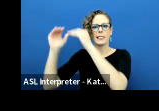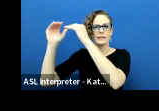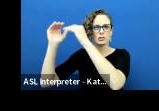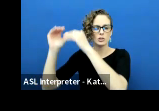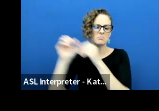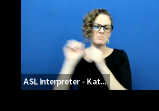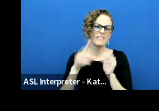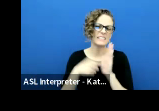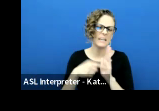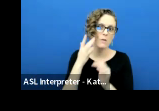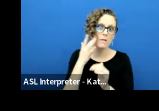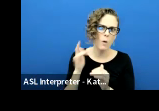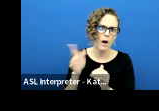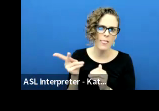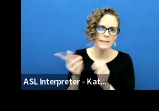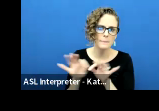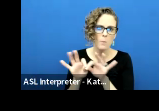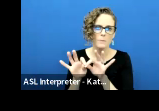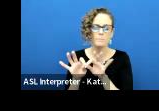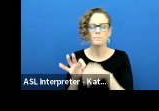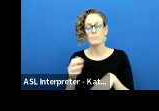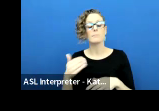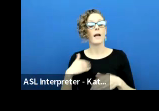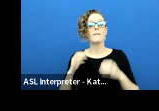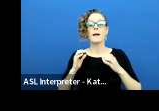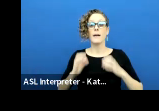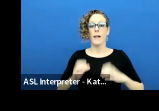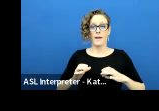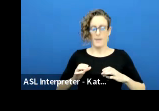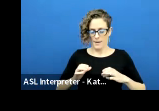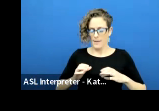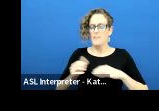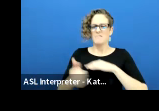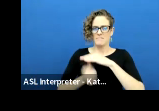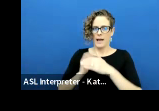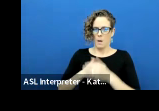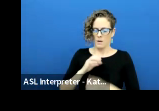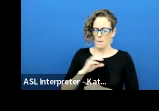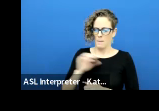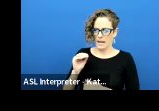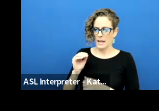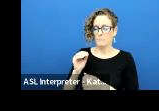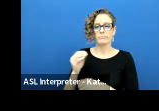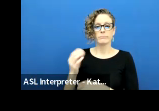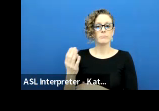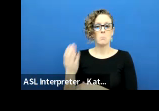important we have a clients who one morning didn't wake up and unfortunately his wife was with him